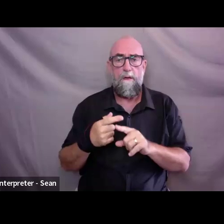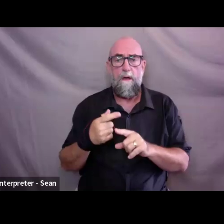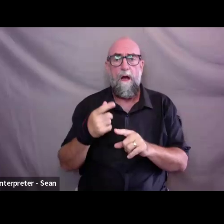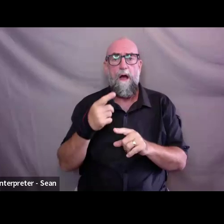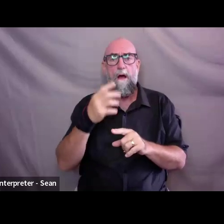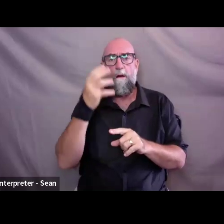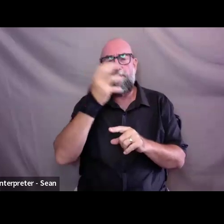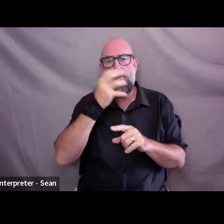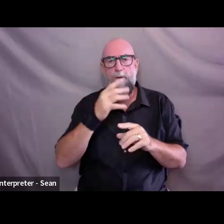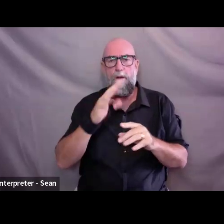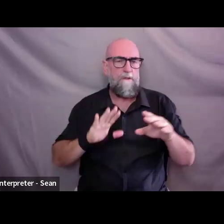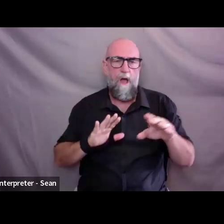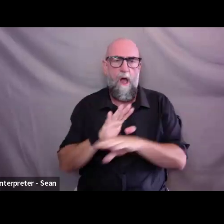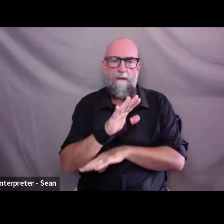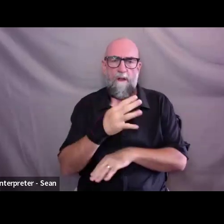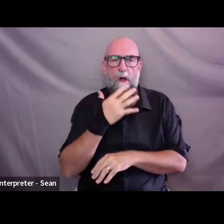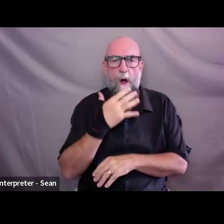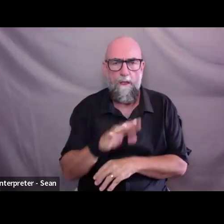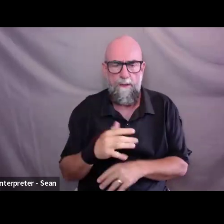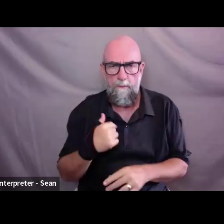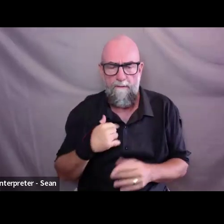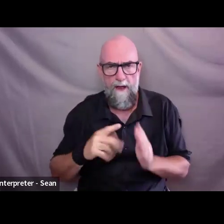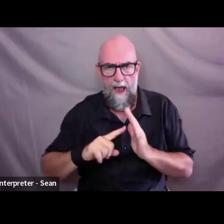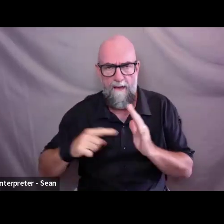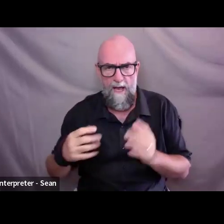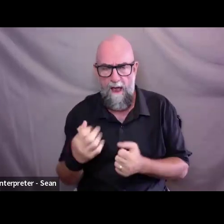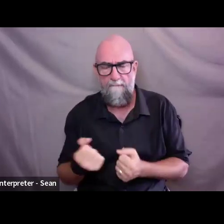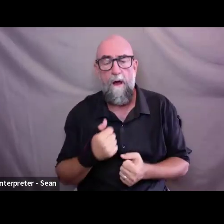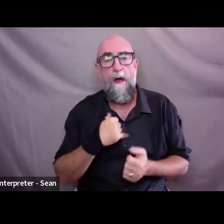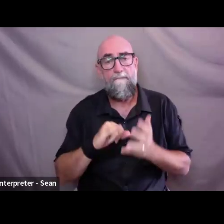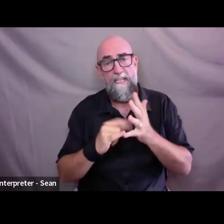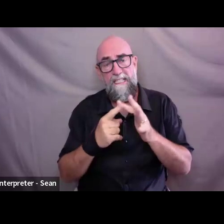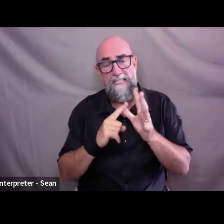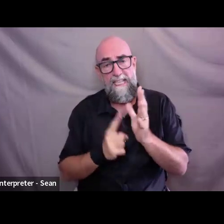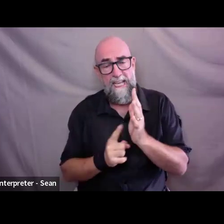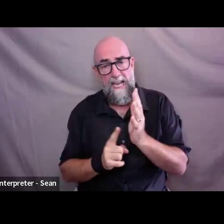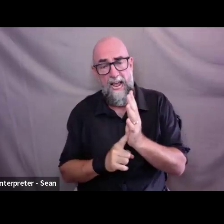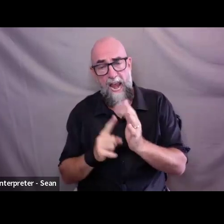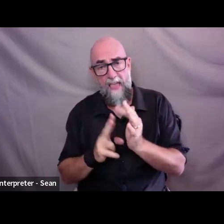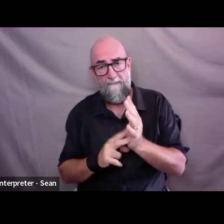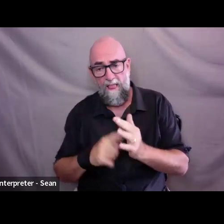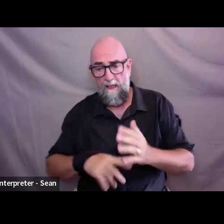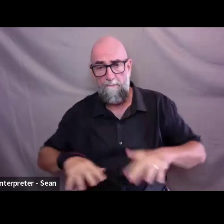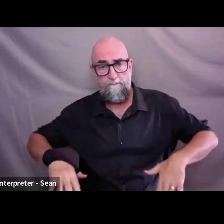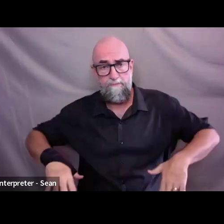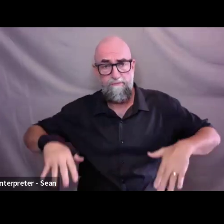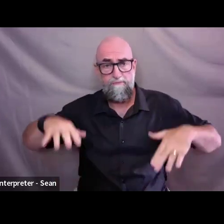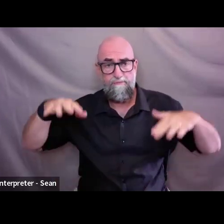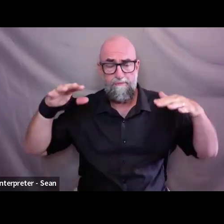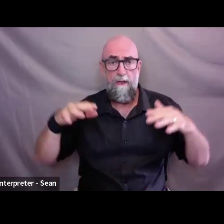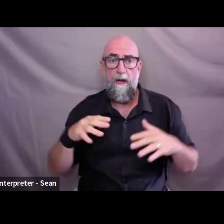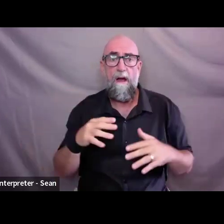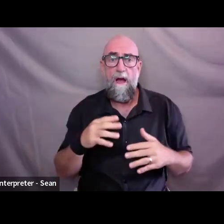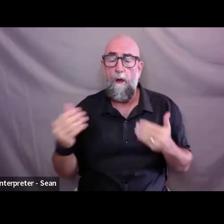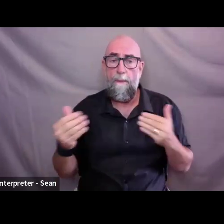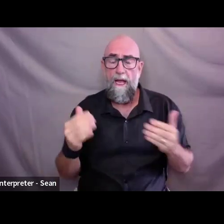Some